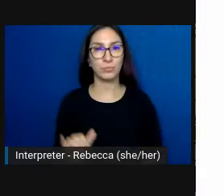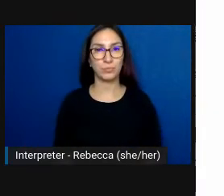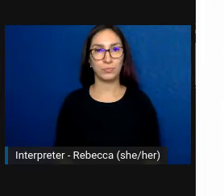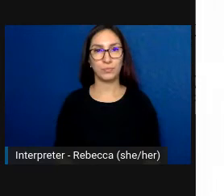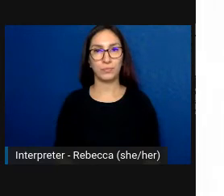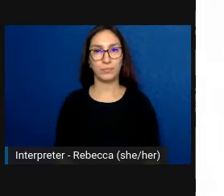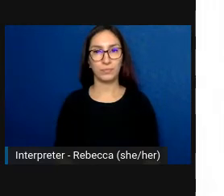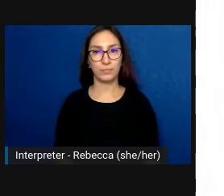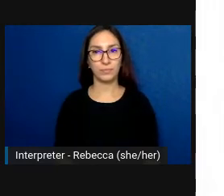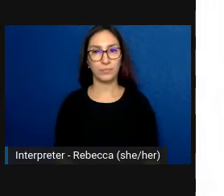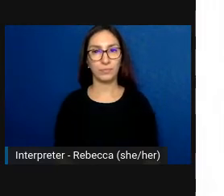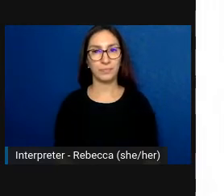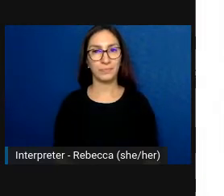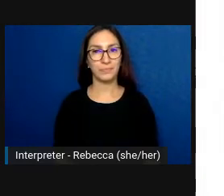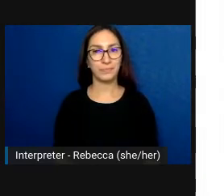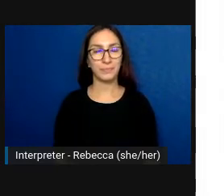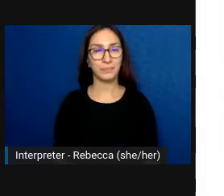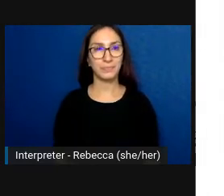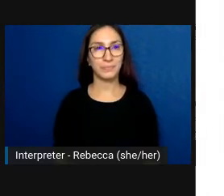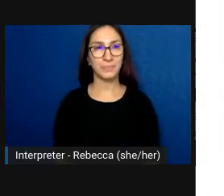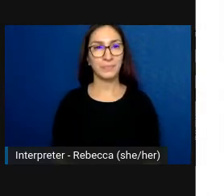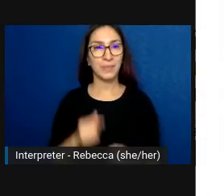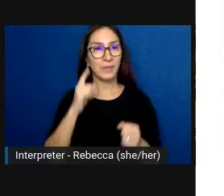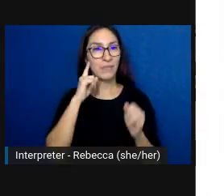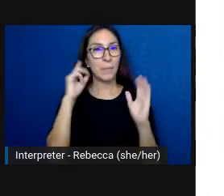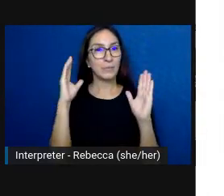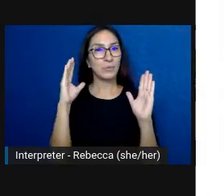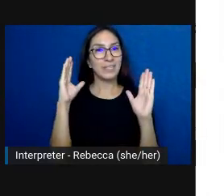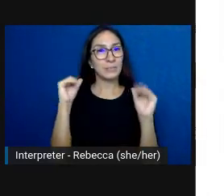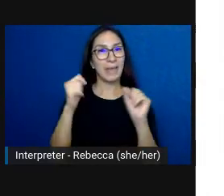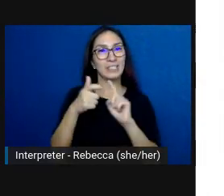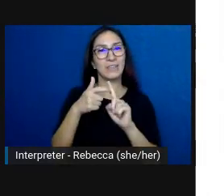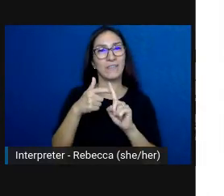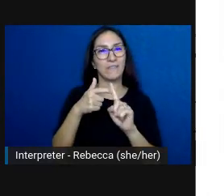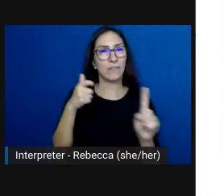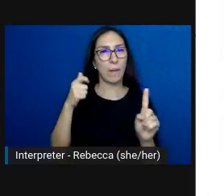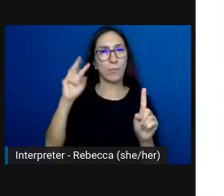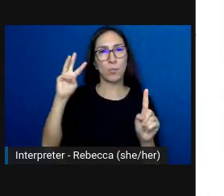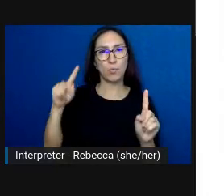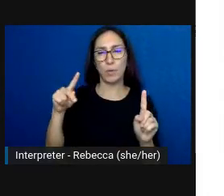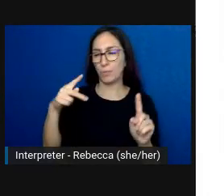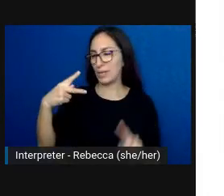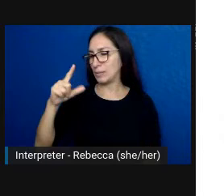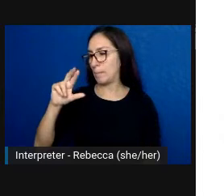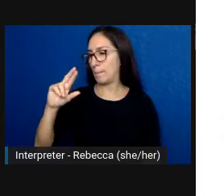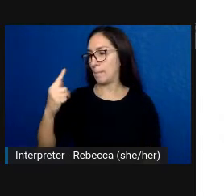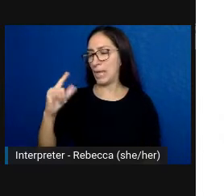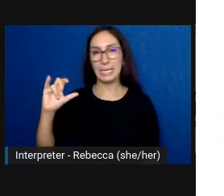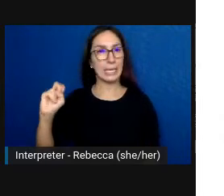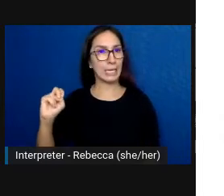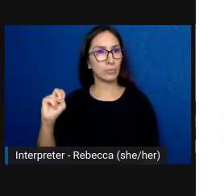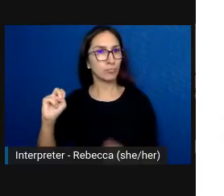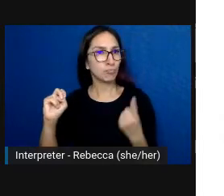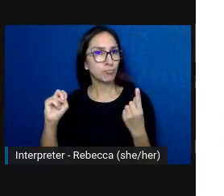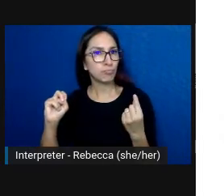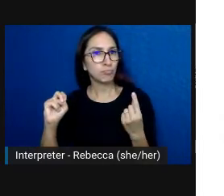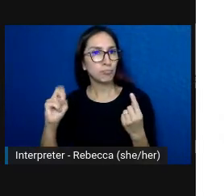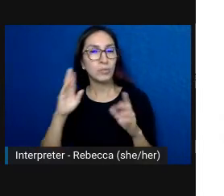What to expect from WordPress plug-in. Provide information and links to local regulation website,